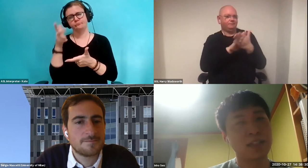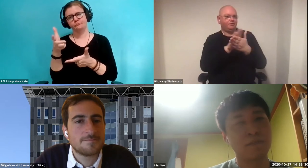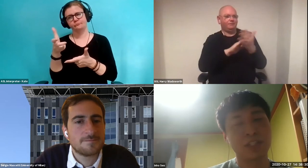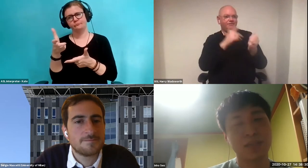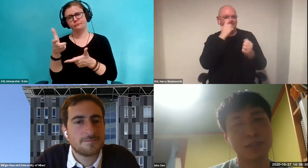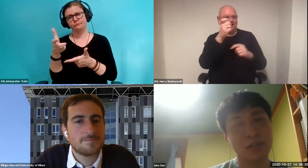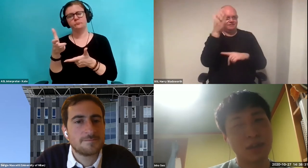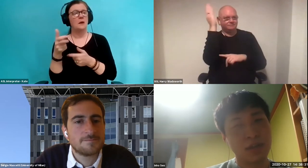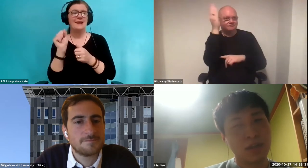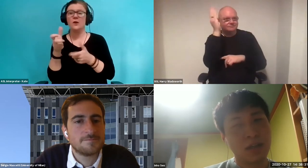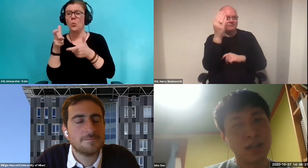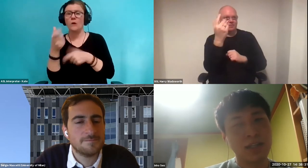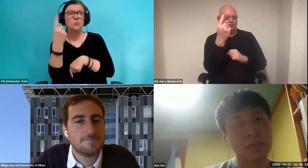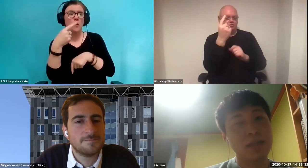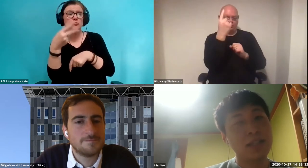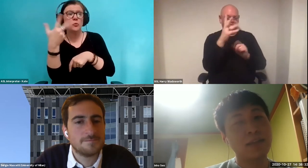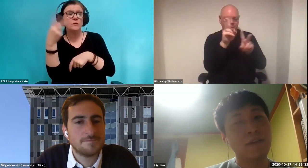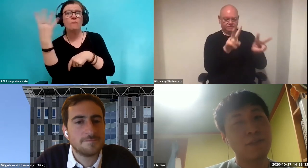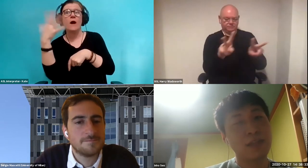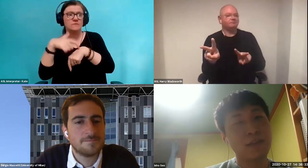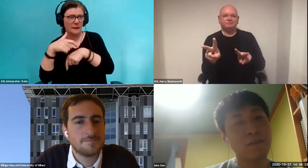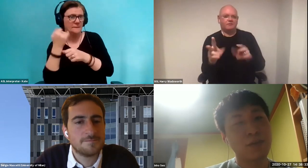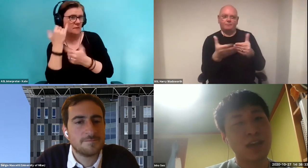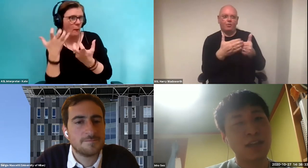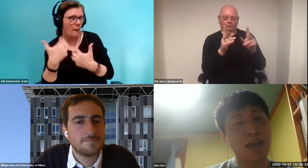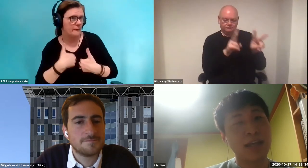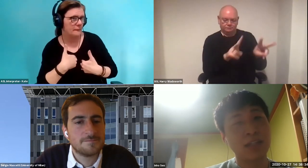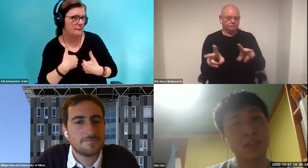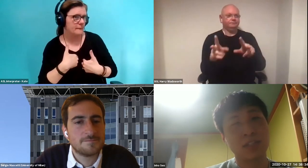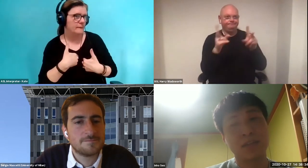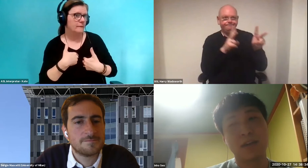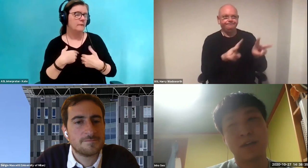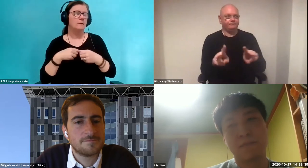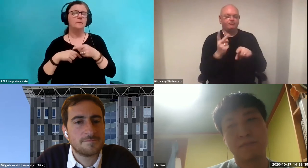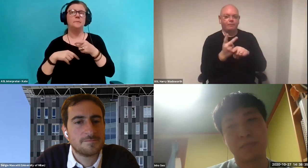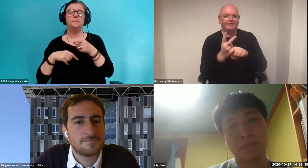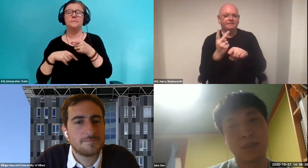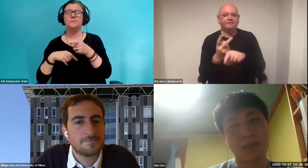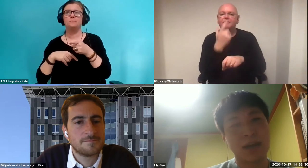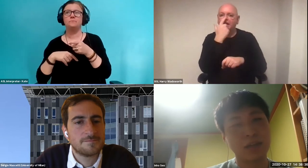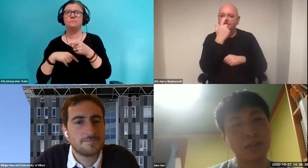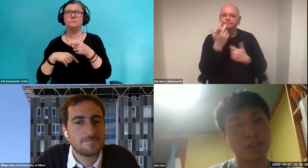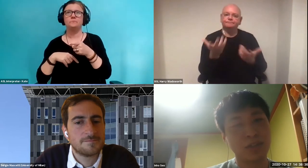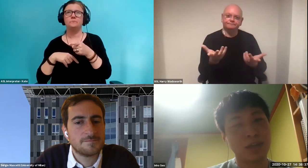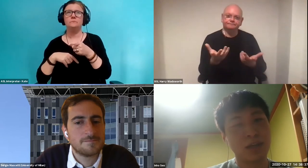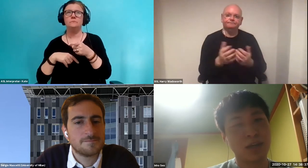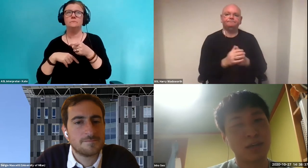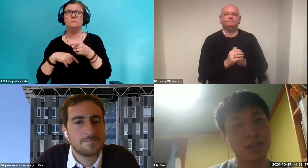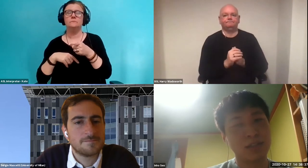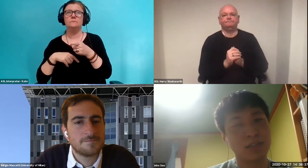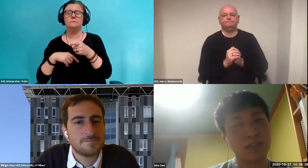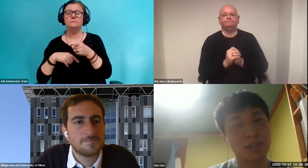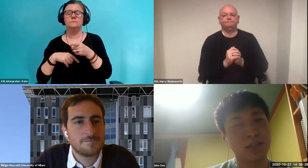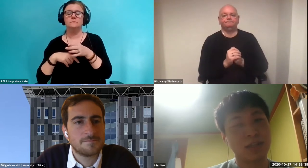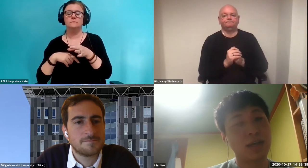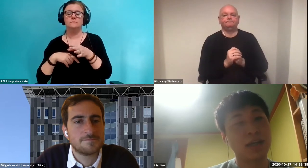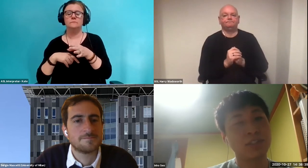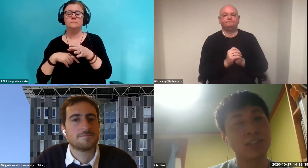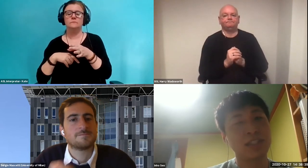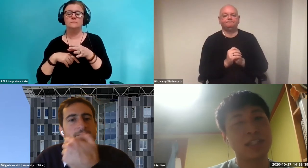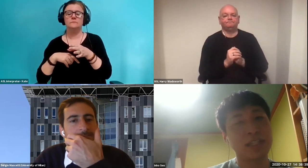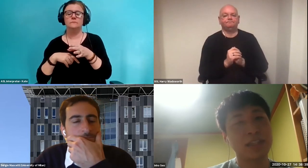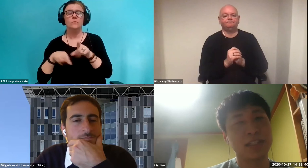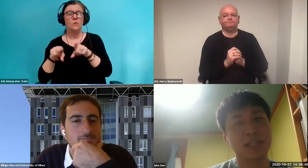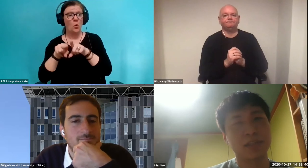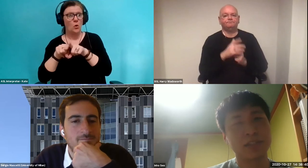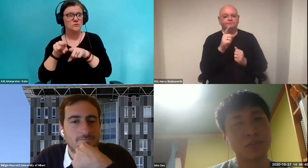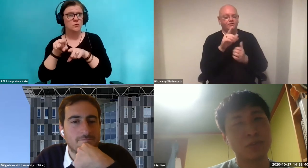several times and it for that I could um I could uh like I could study in detail because you know